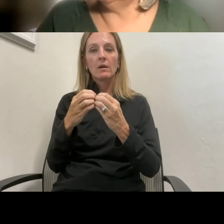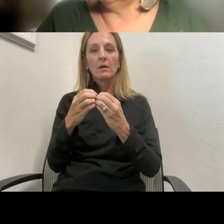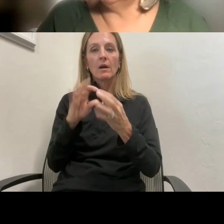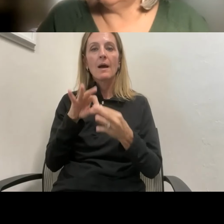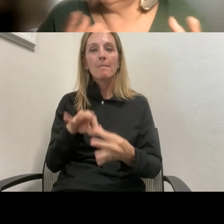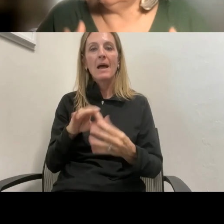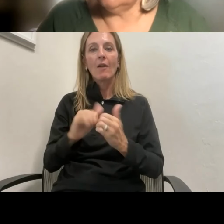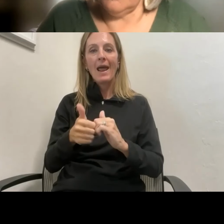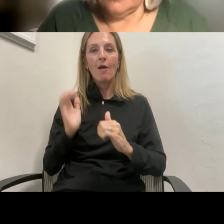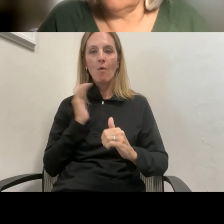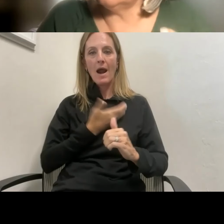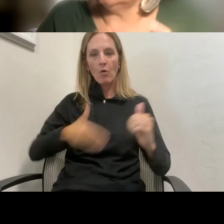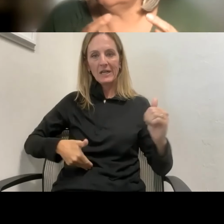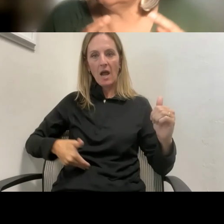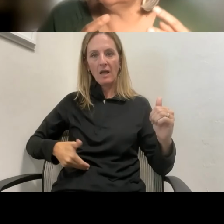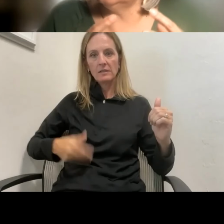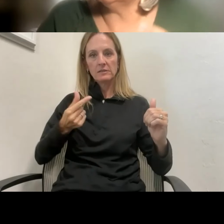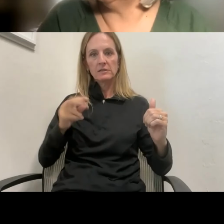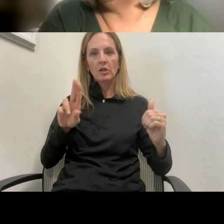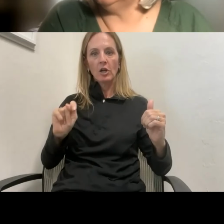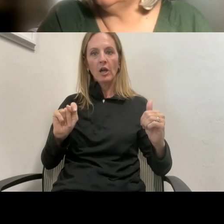and we have a lot of stress, it puts a lot of stress on our body